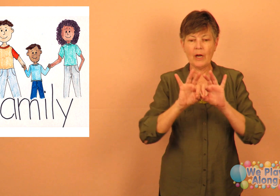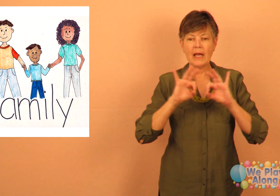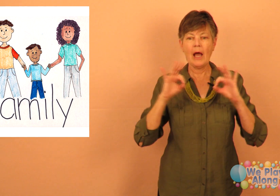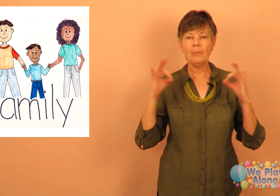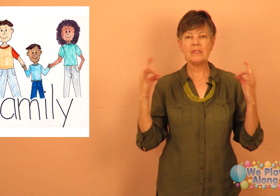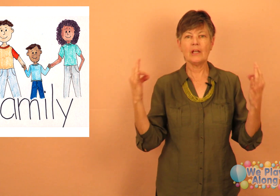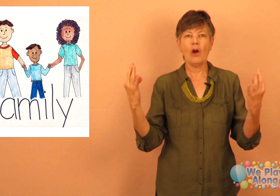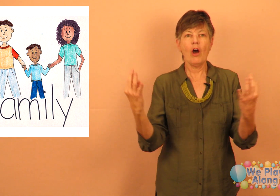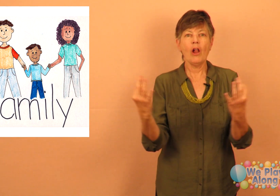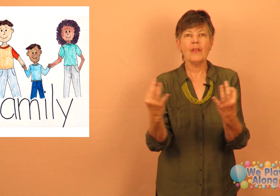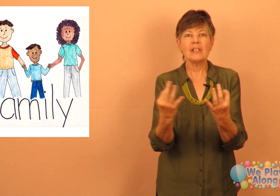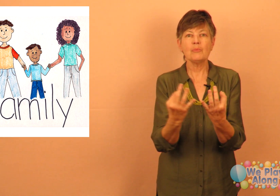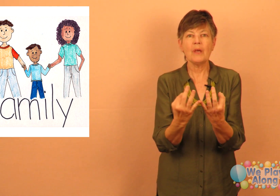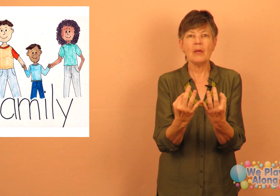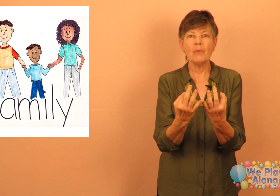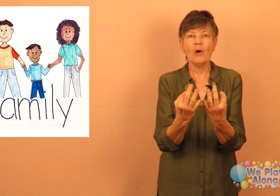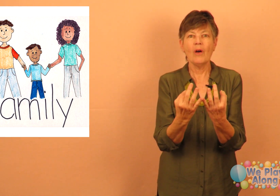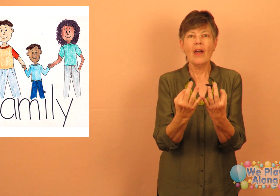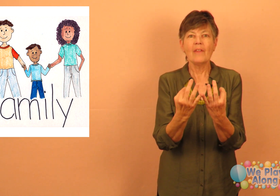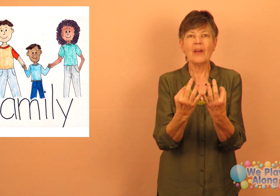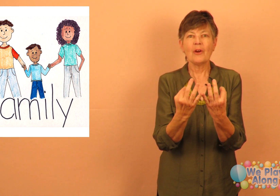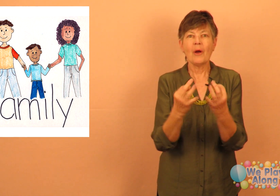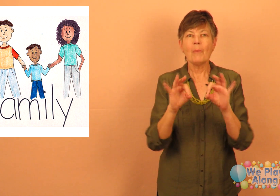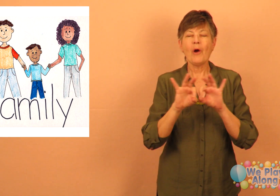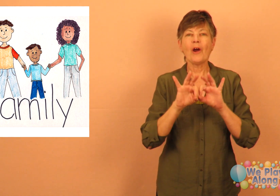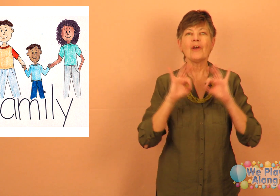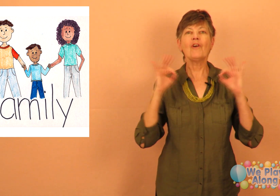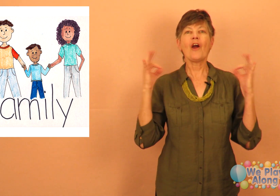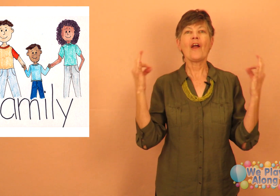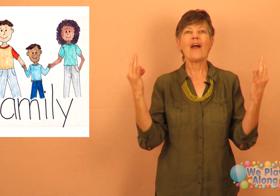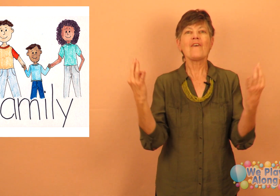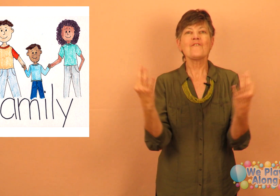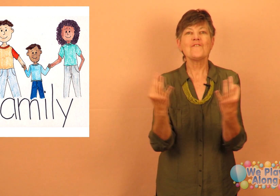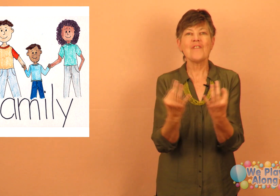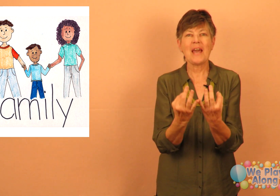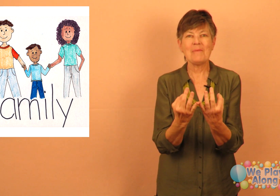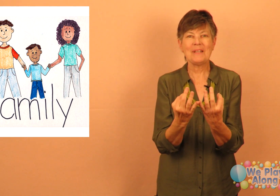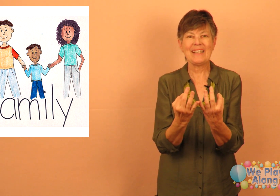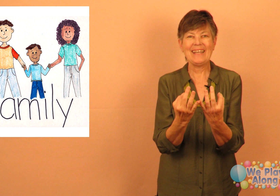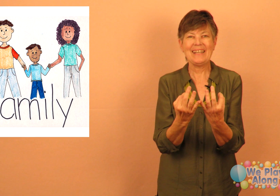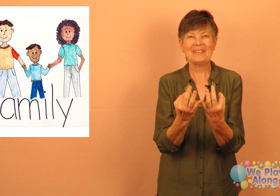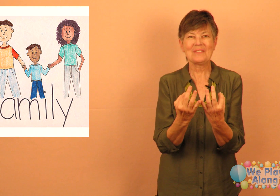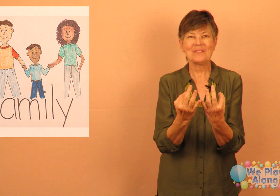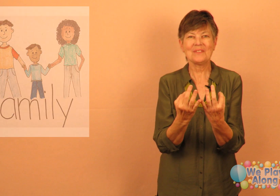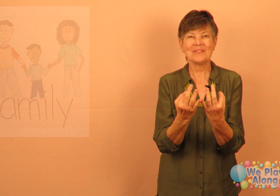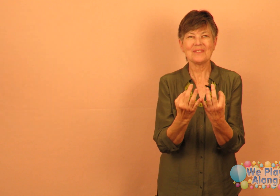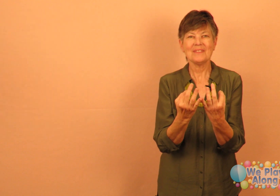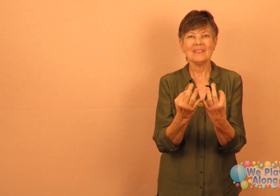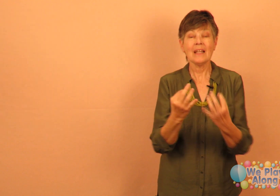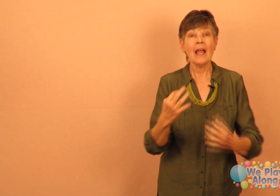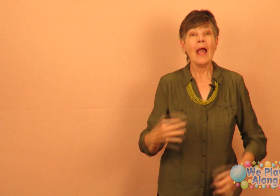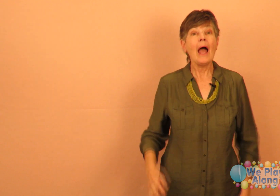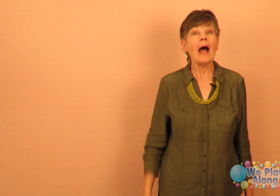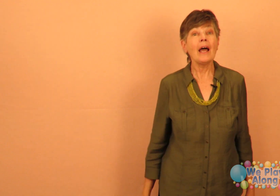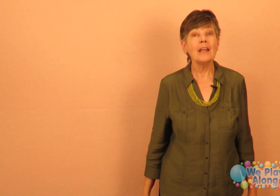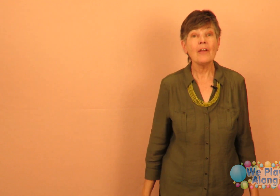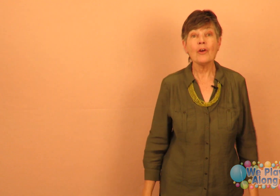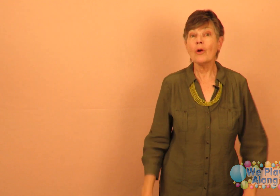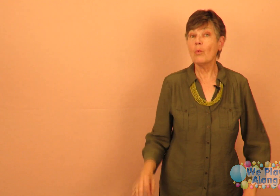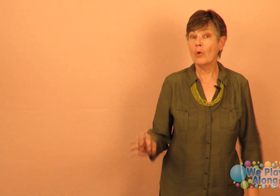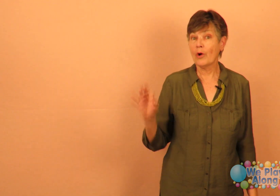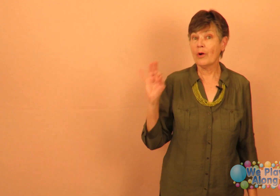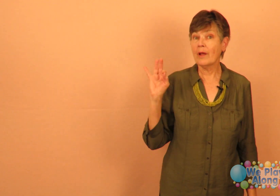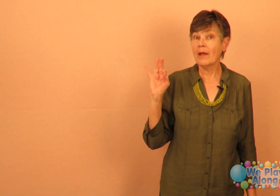we're encompassing all these people that are part of our family another word that